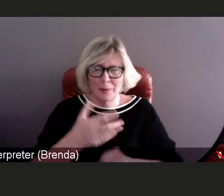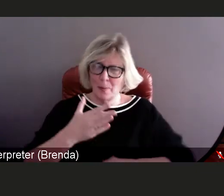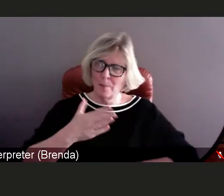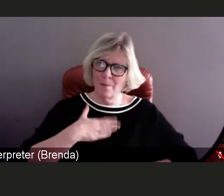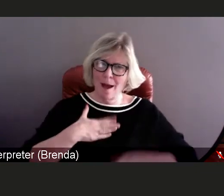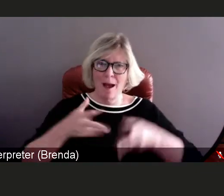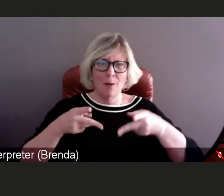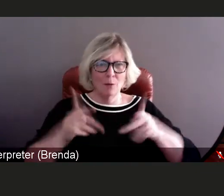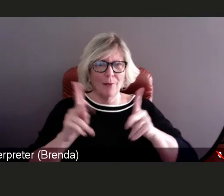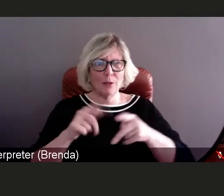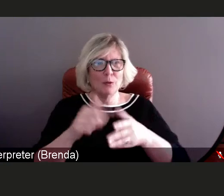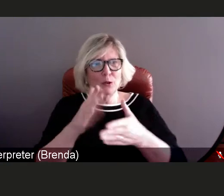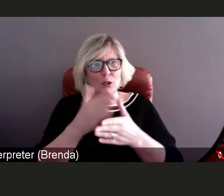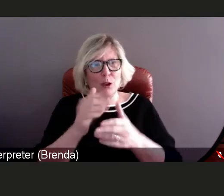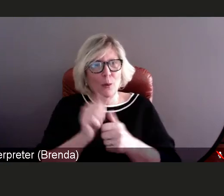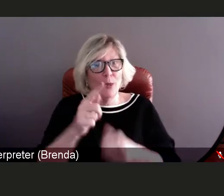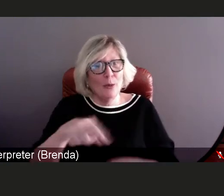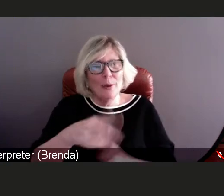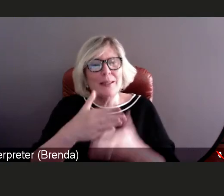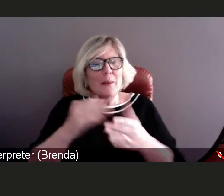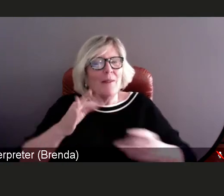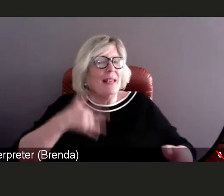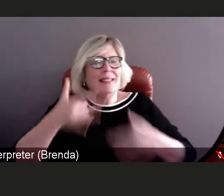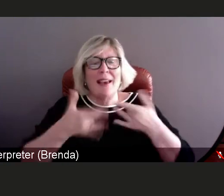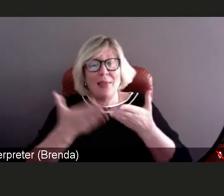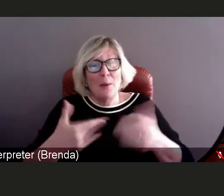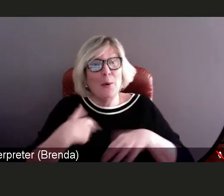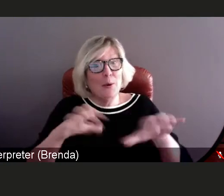about some of the exciting things that we're doing here at Beebe Healthcare.